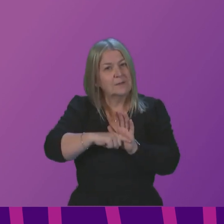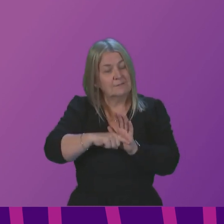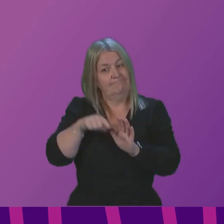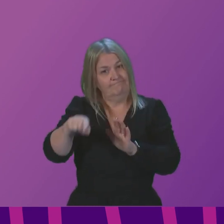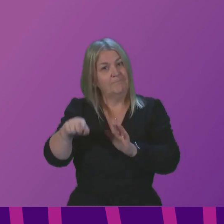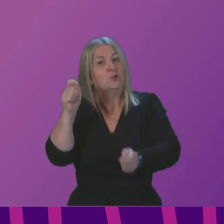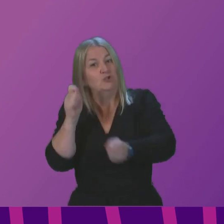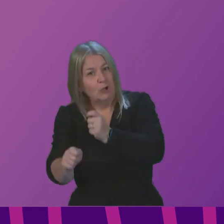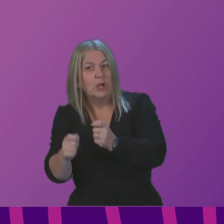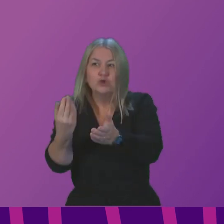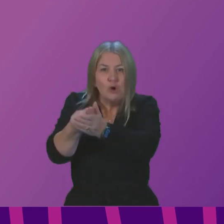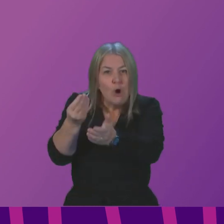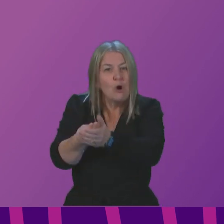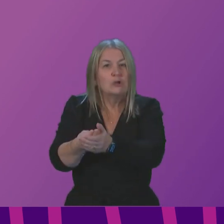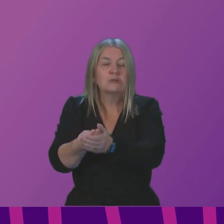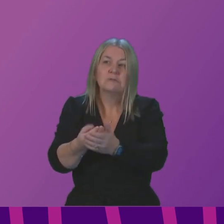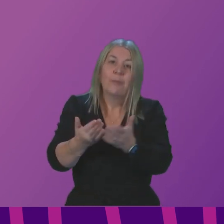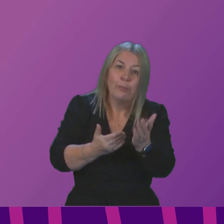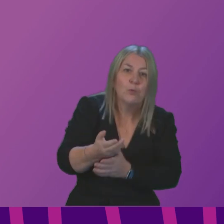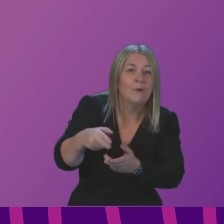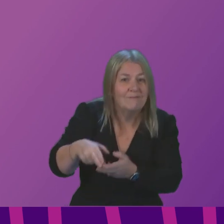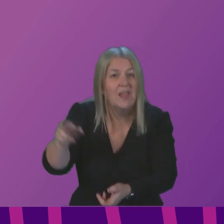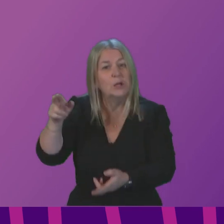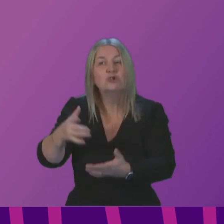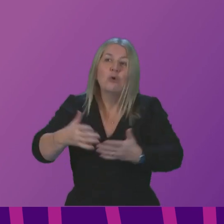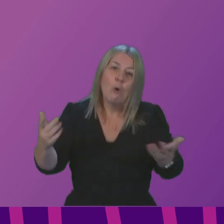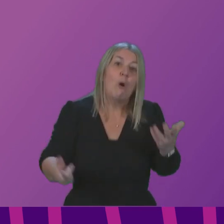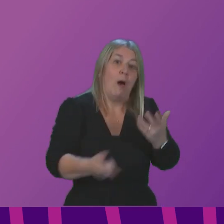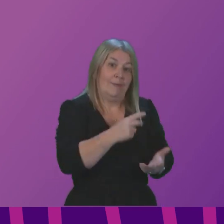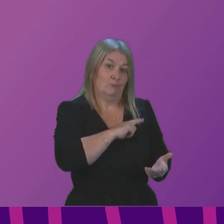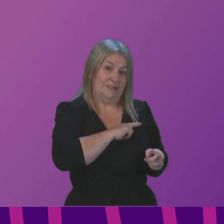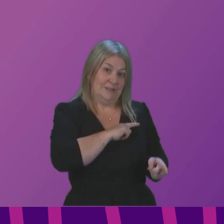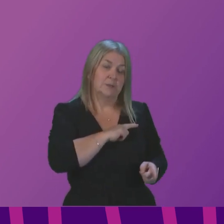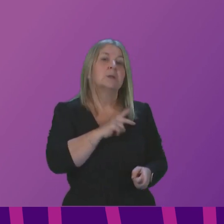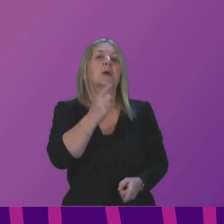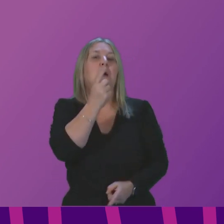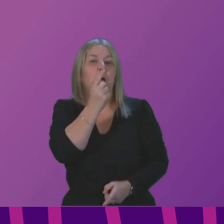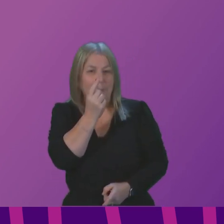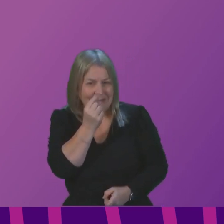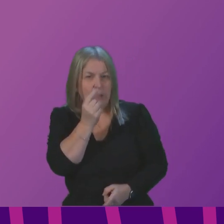in the price, whether by inflation or any other level, could engage that act. That is